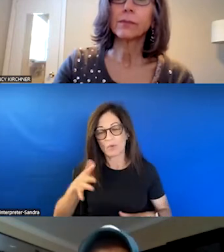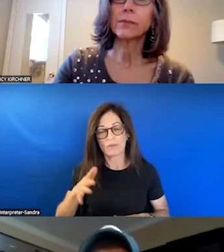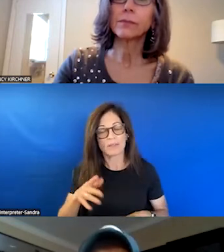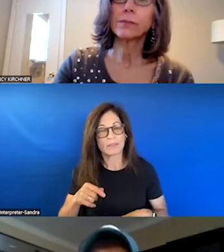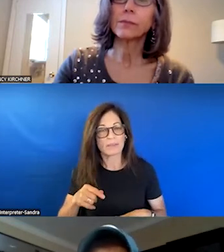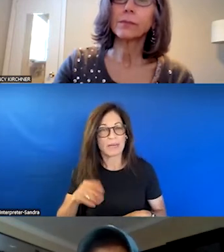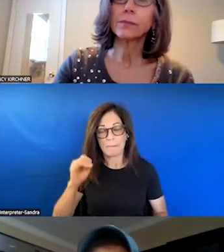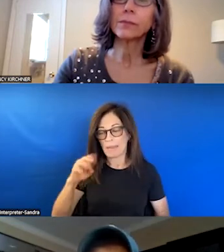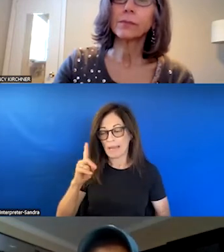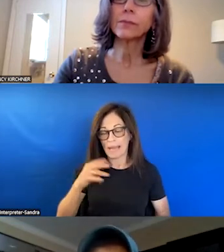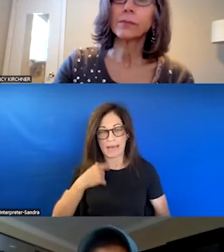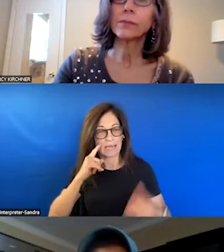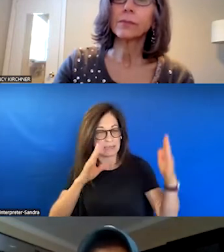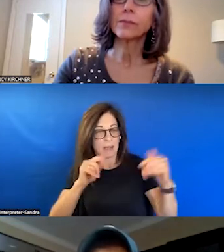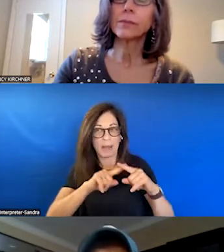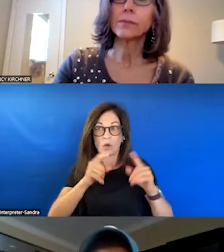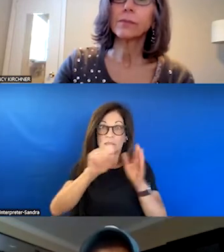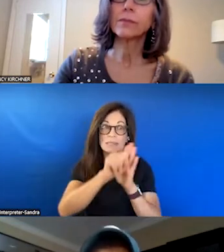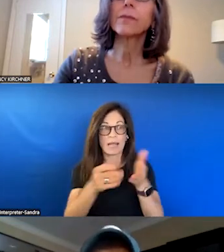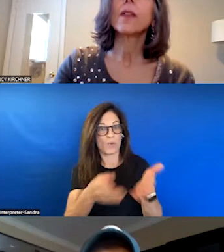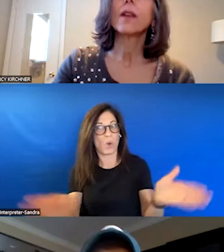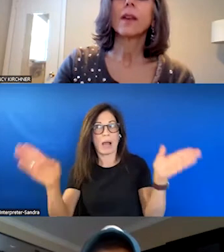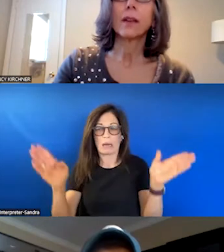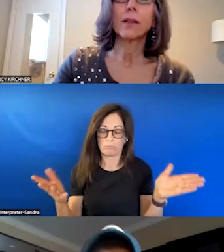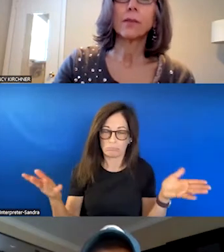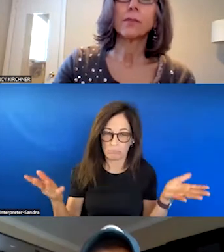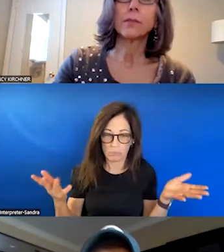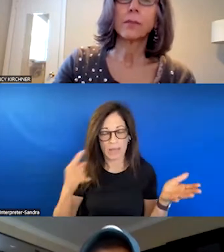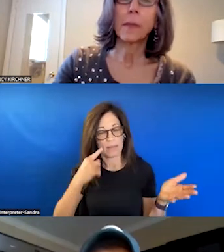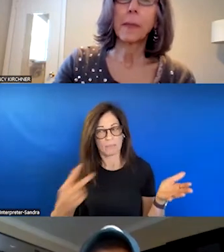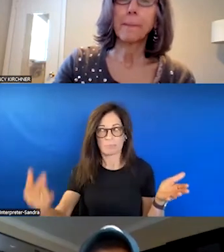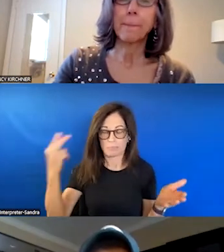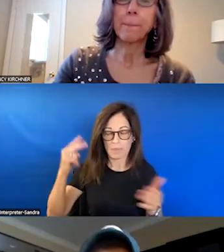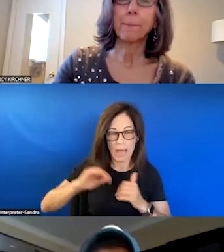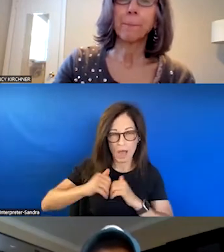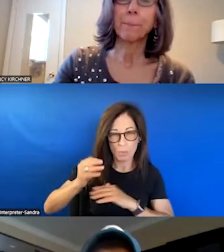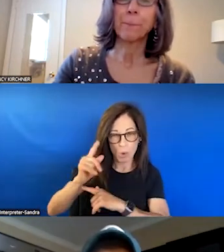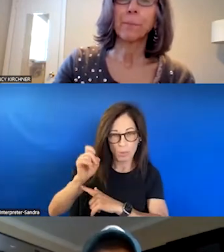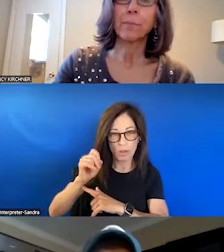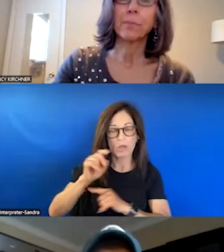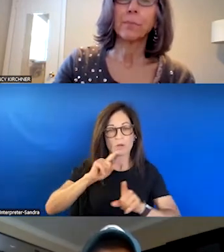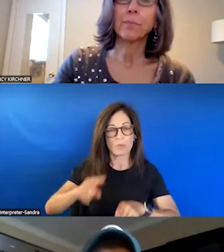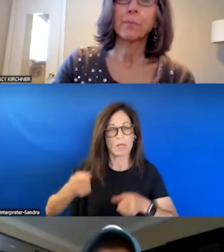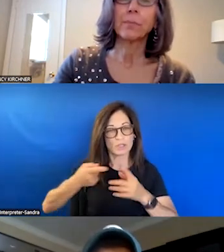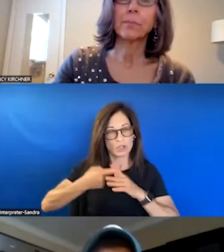AROUND STATEWIDENESS. I THINK BACK TO HOW HOW IT STARTED IN ARIZONA IN THE URBAN AREAS